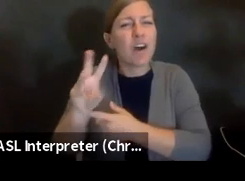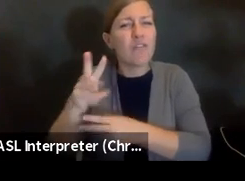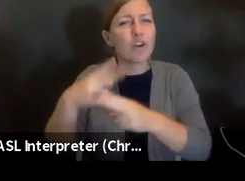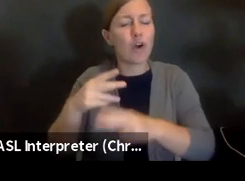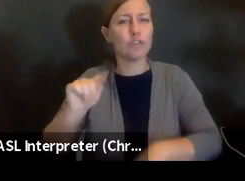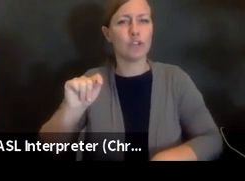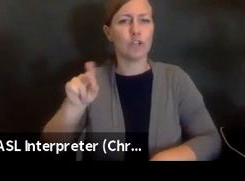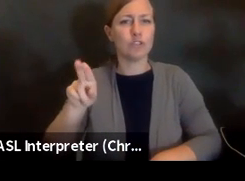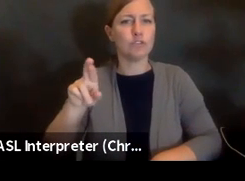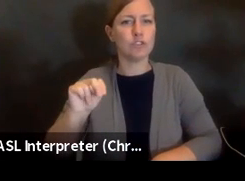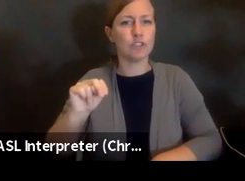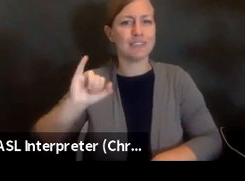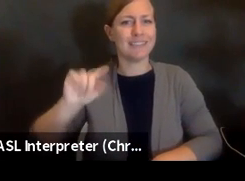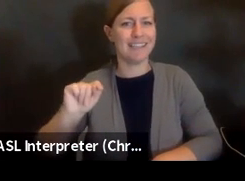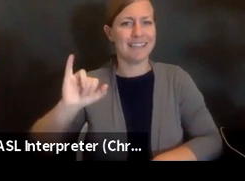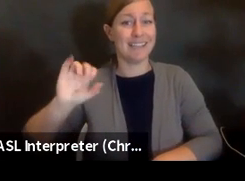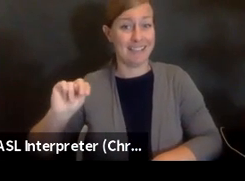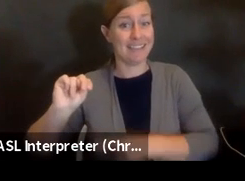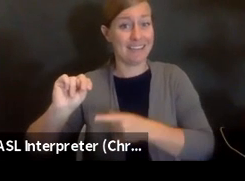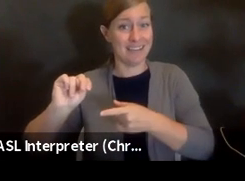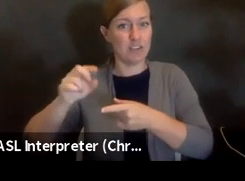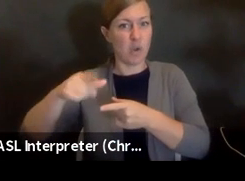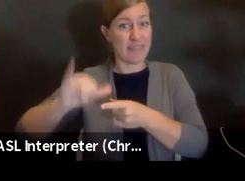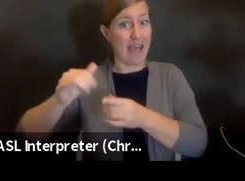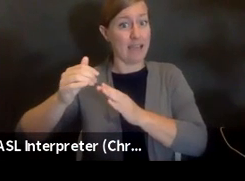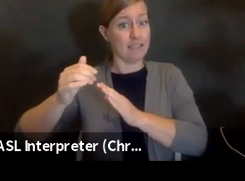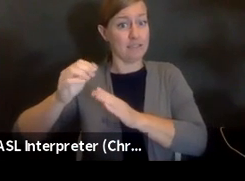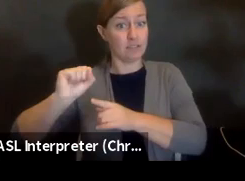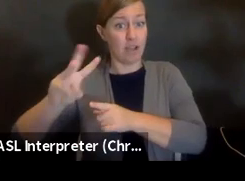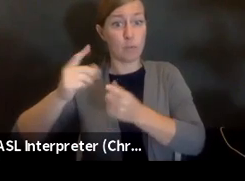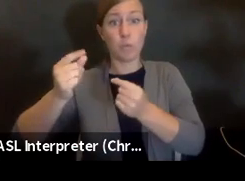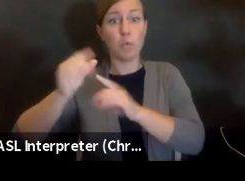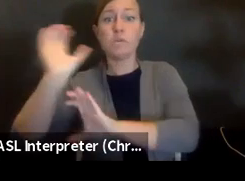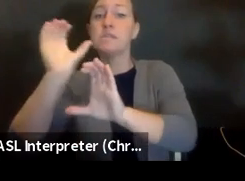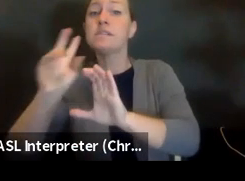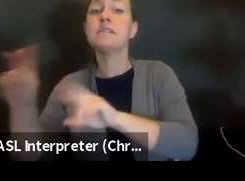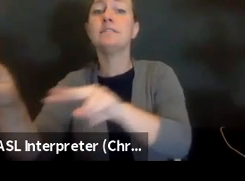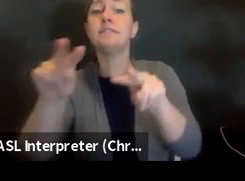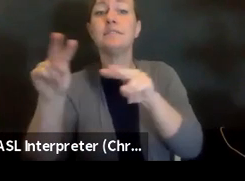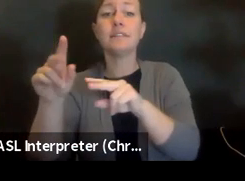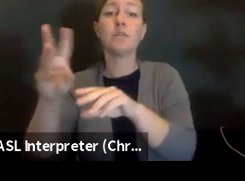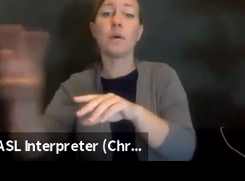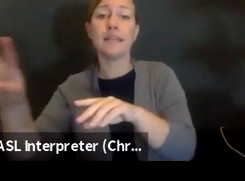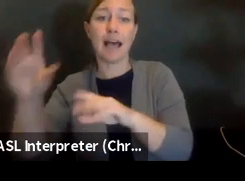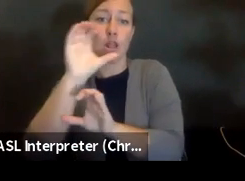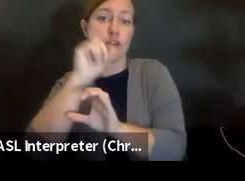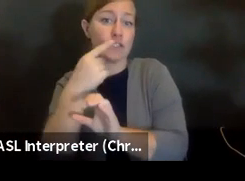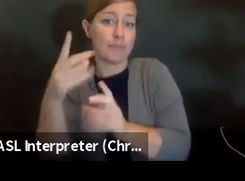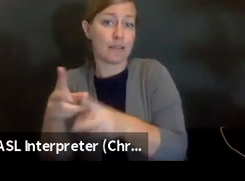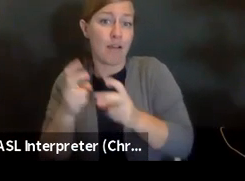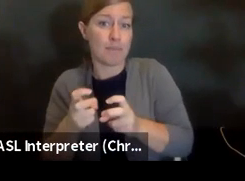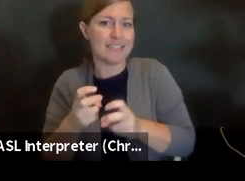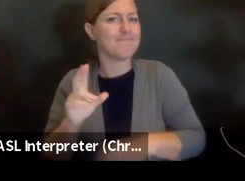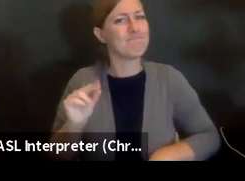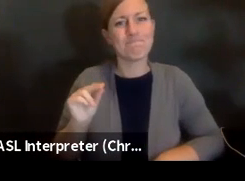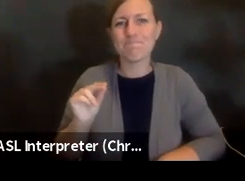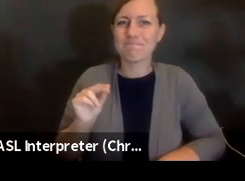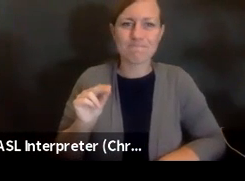Katherine Livick - ESD 112: troll the web for you and find out if the person, the student has copied. But what they actually do is they don't give you that information, they give it to the student.